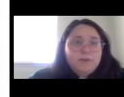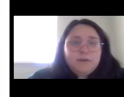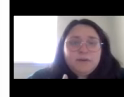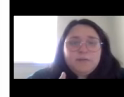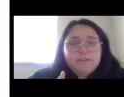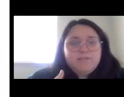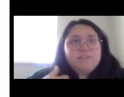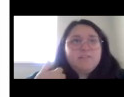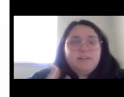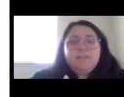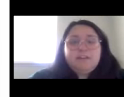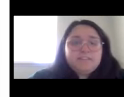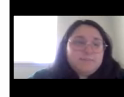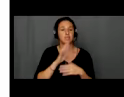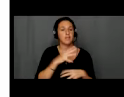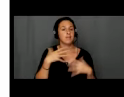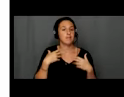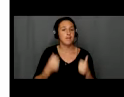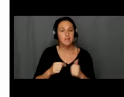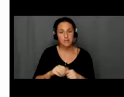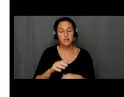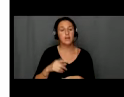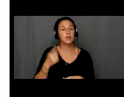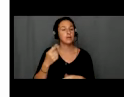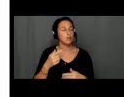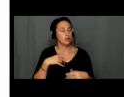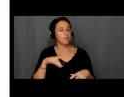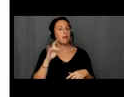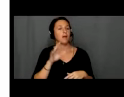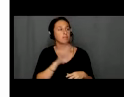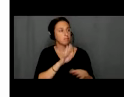however, we've found that, despite their importance many essential workers